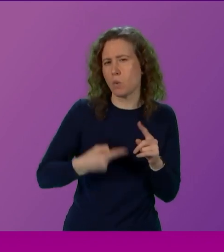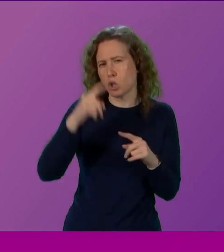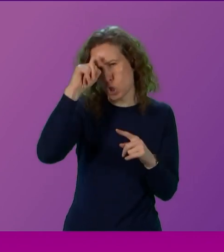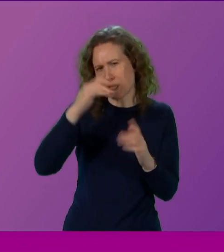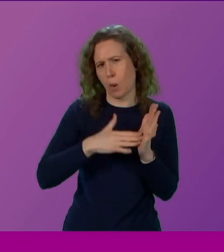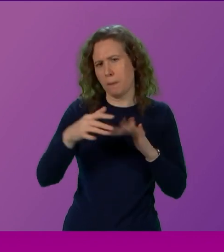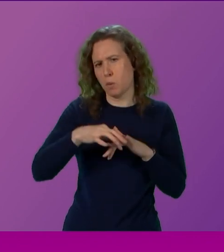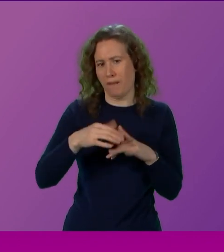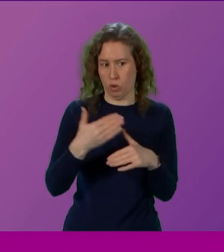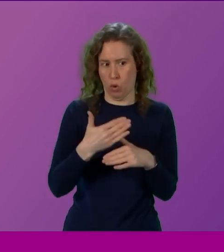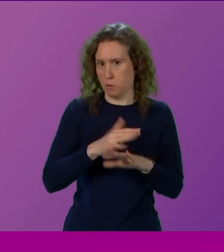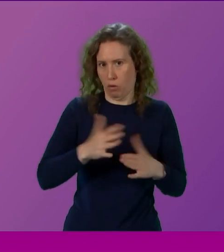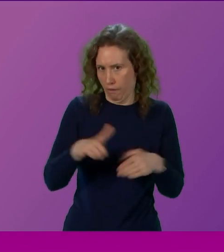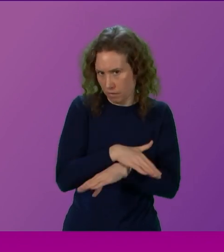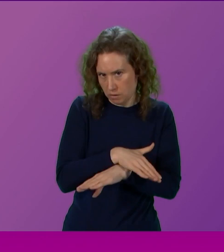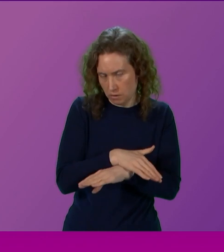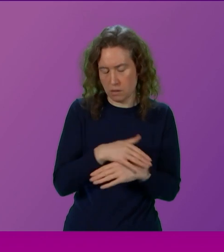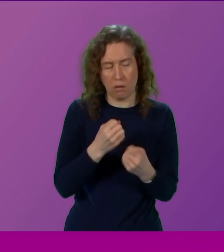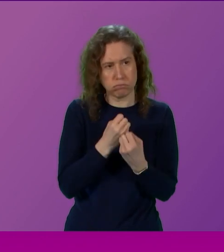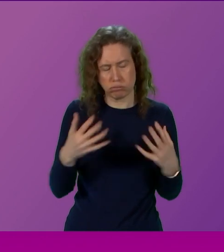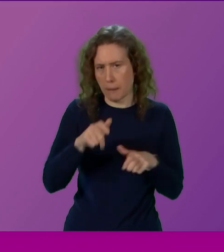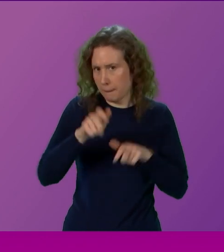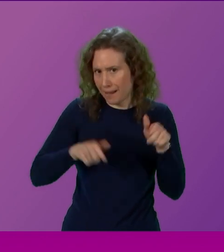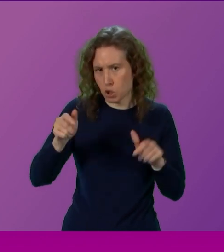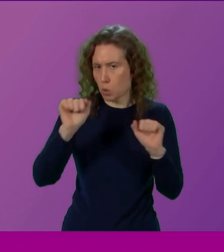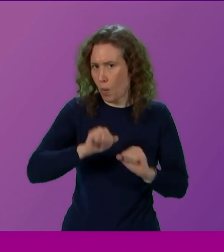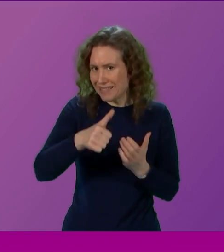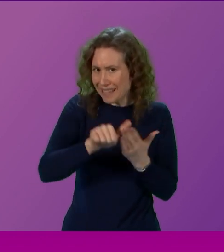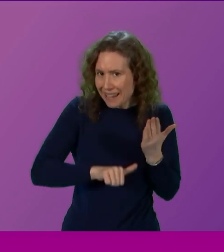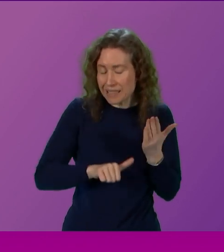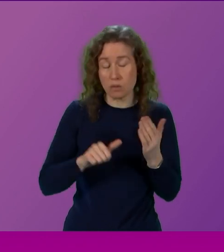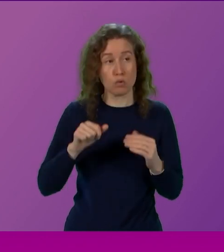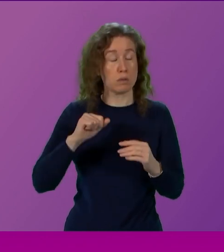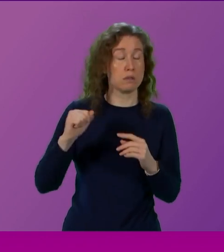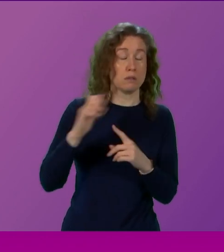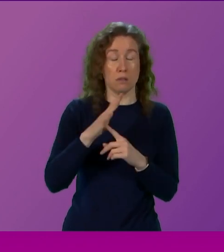770,000 patients are on NHS waiting lists; and there are record-breaking levels of delayed